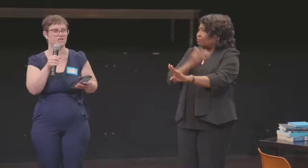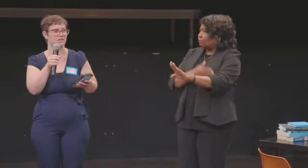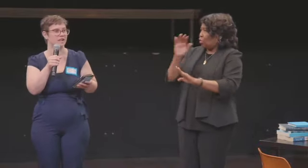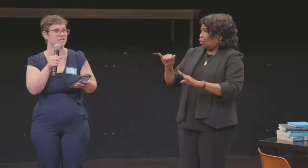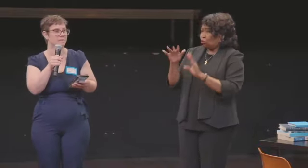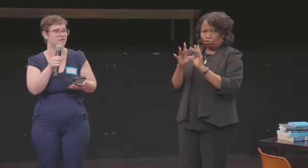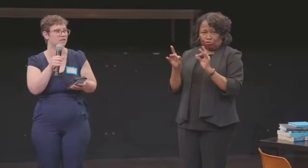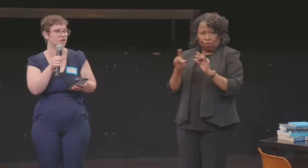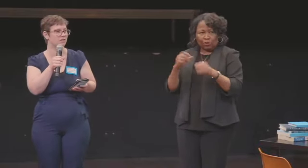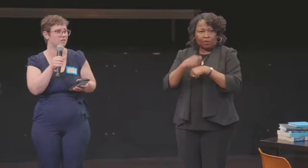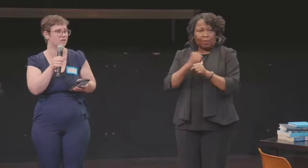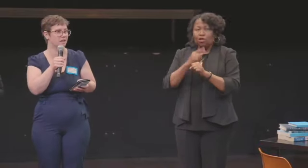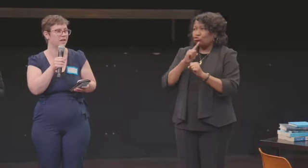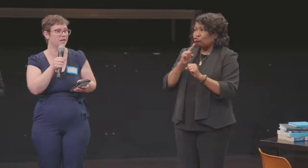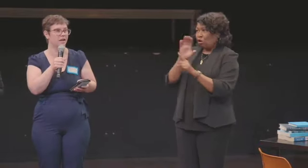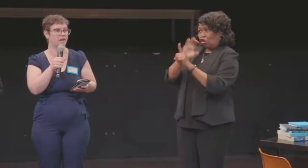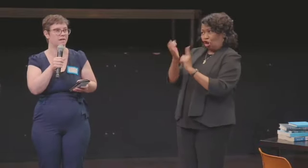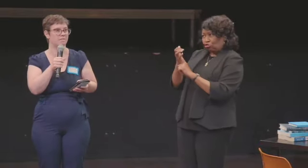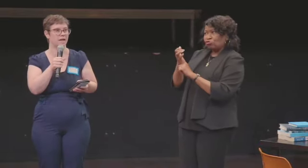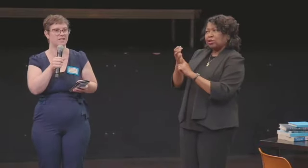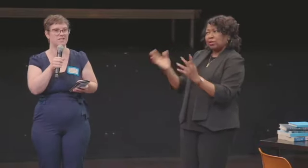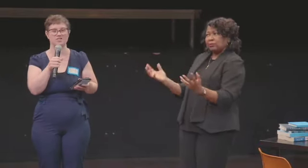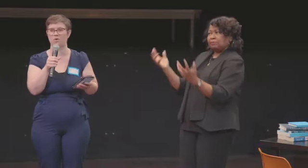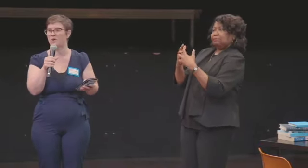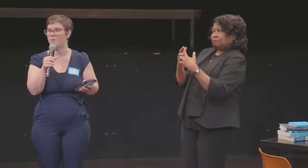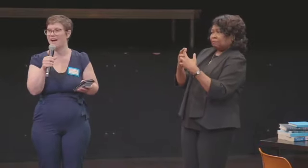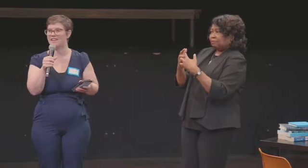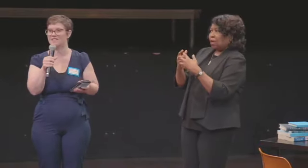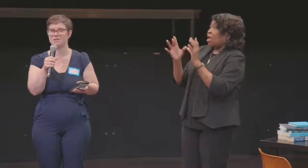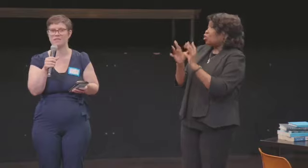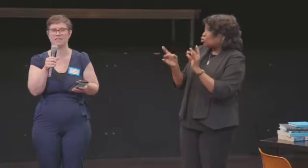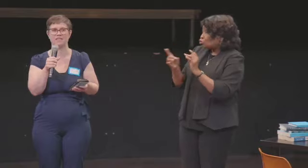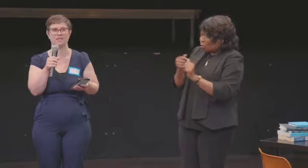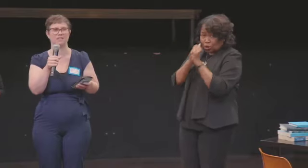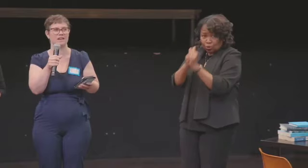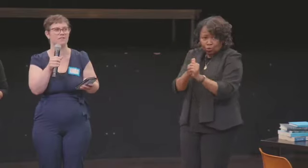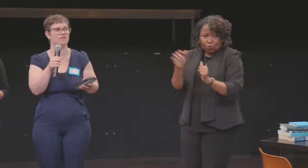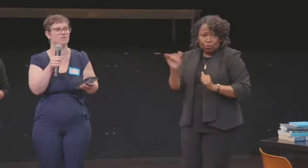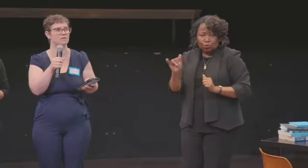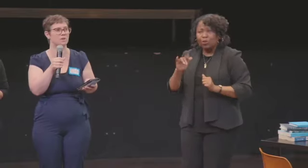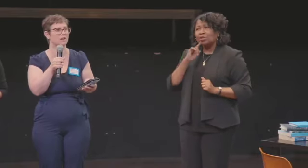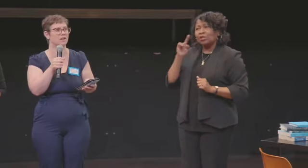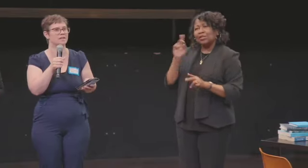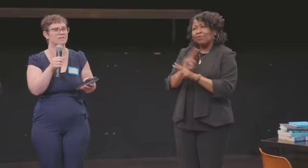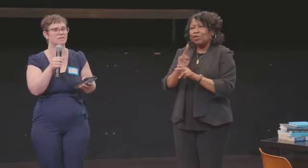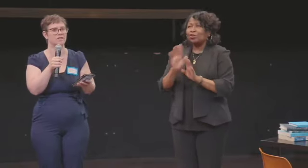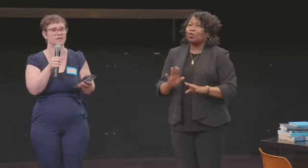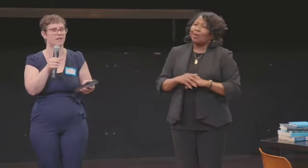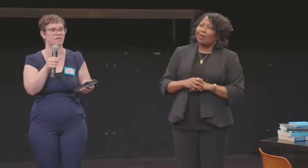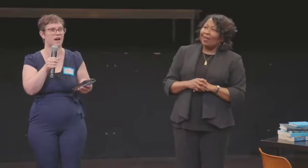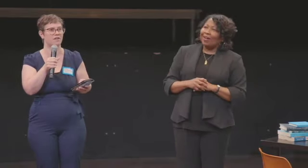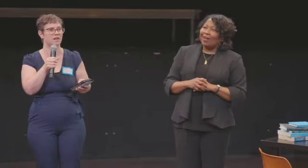to make sure that it matching culturally and story wise, and so that the deaf consumer doesn't feel left out,